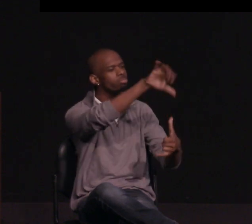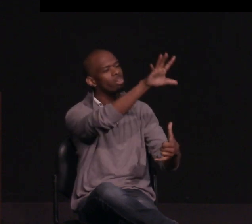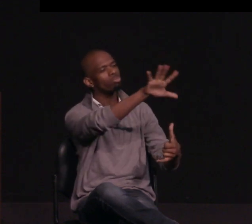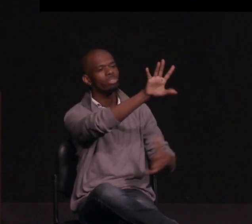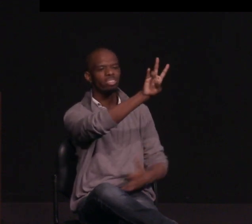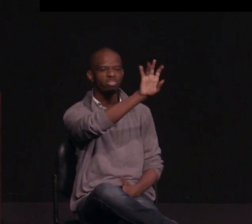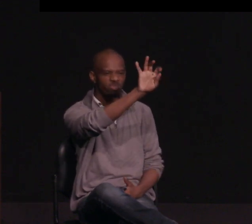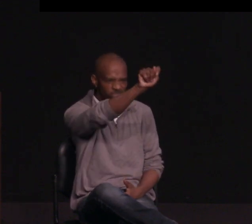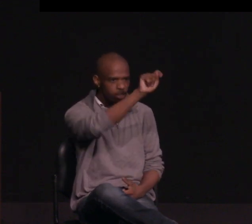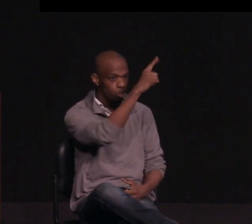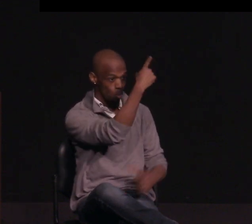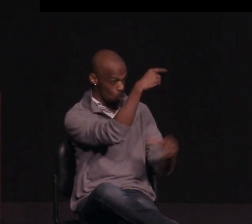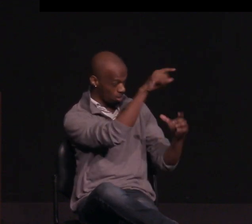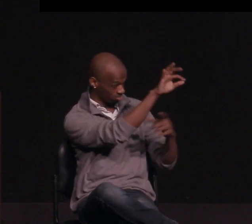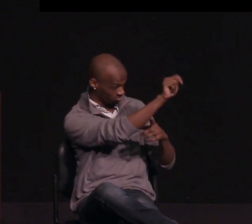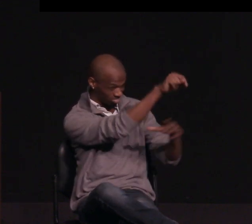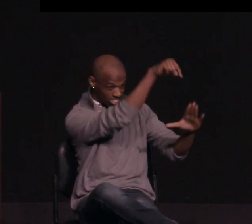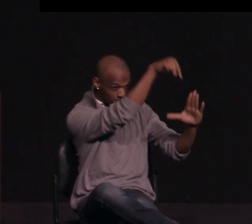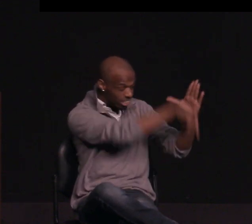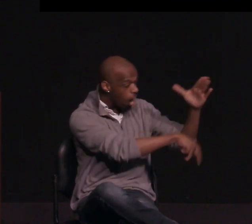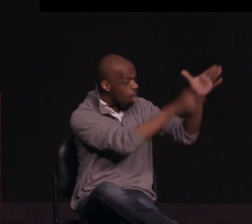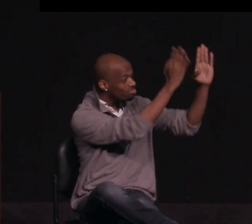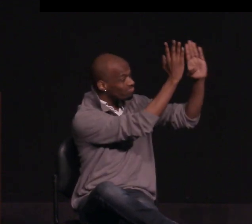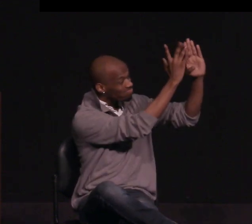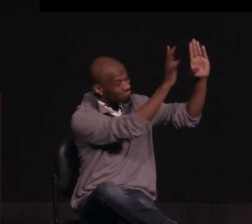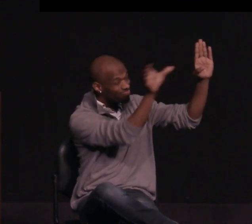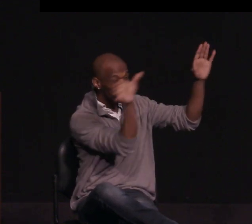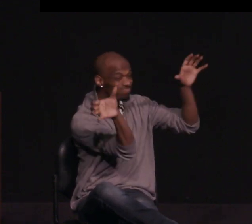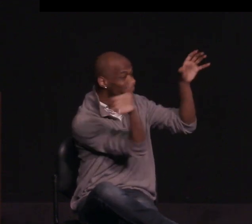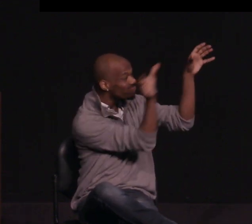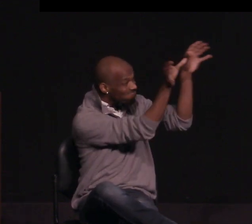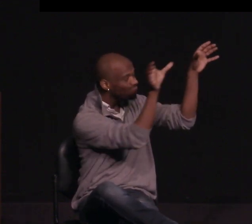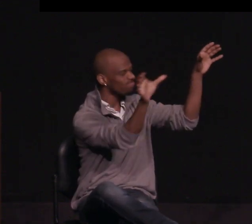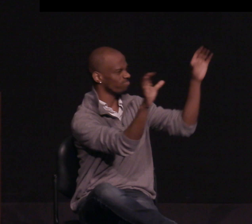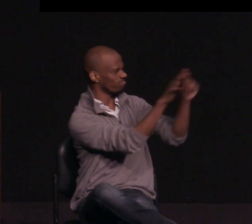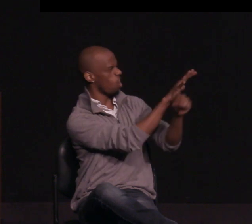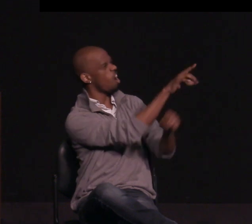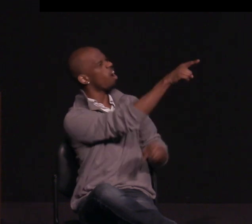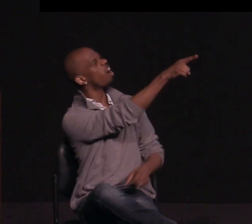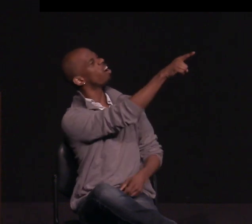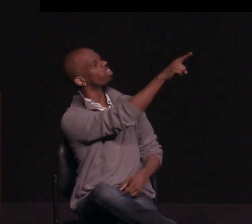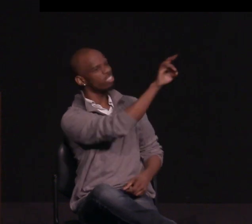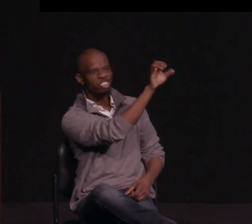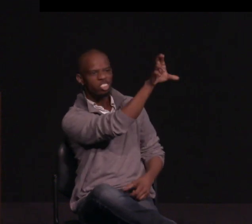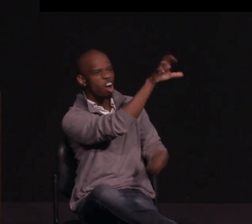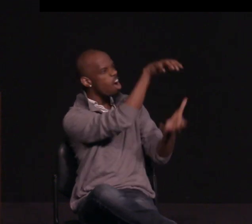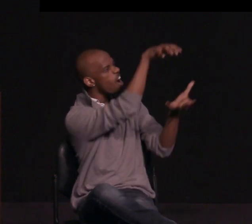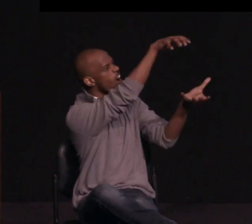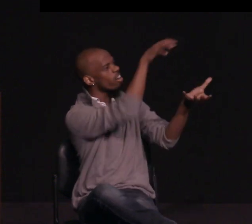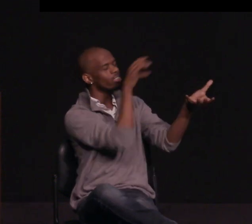foot deep, each shelf crowded with glass jars full of preserves, pickled pears, peaches,